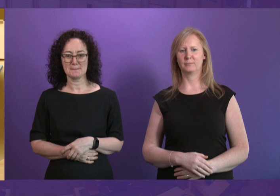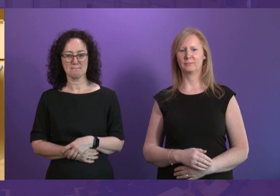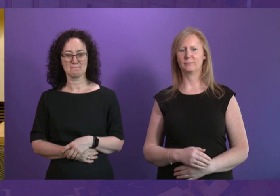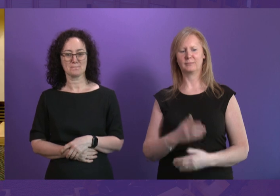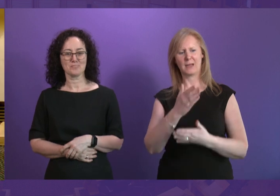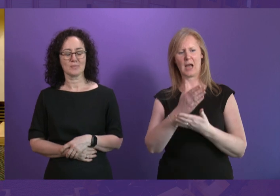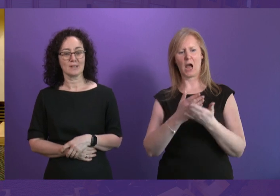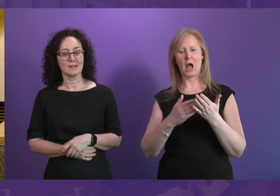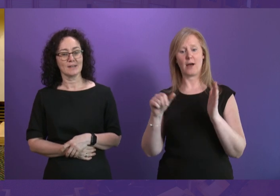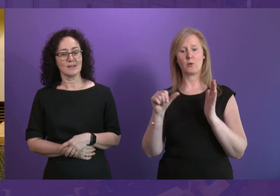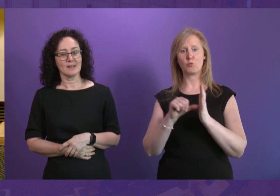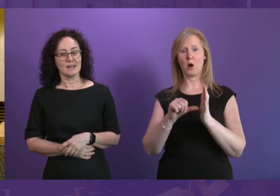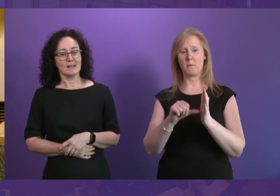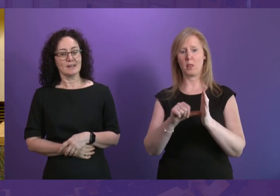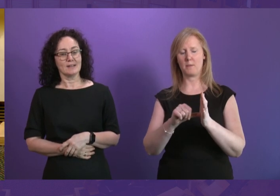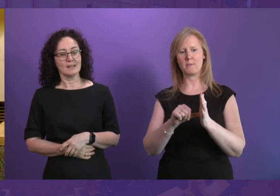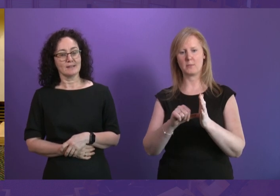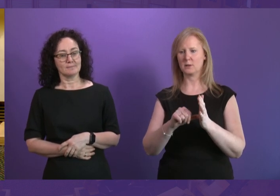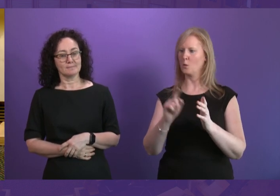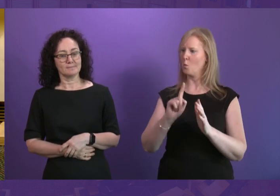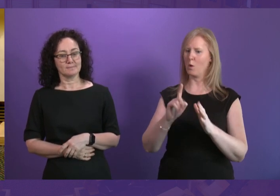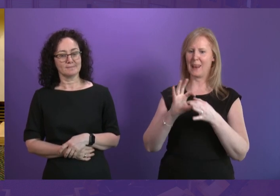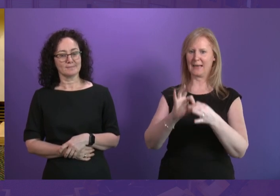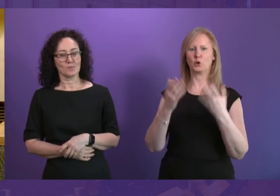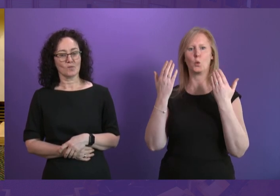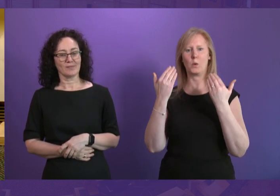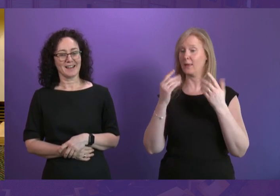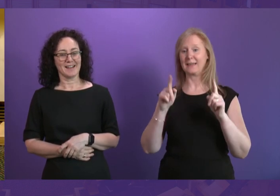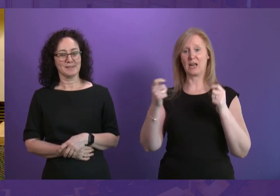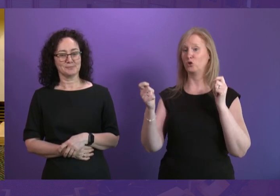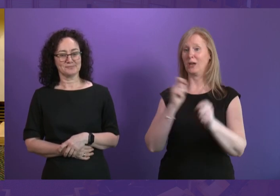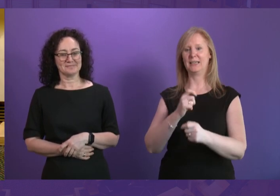Network Rail’s problems are down to weather, and they do not change. The Presiding Officer: Is there a question, please?